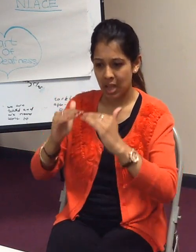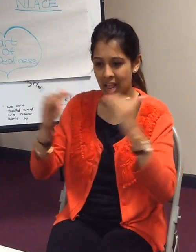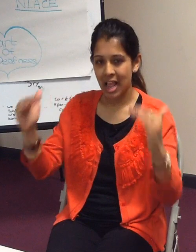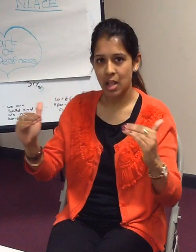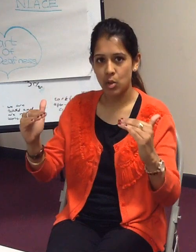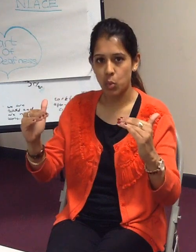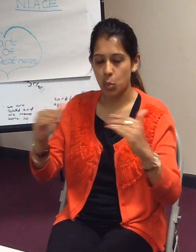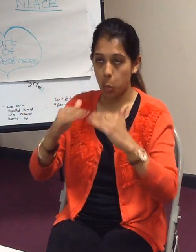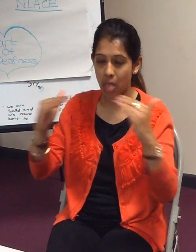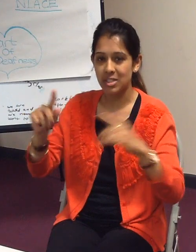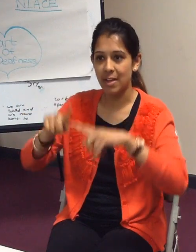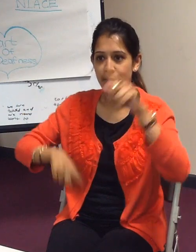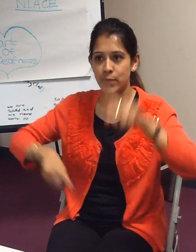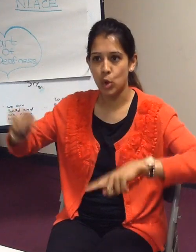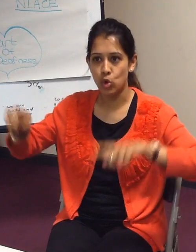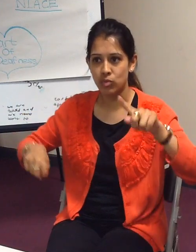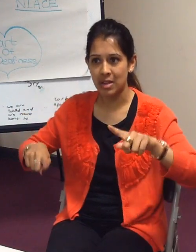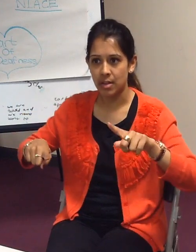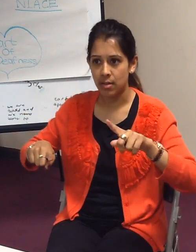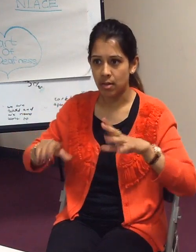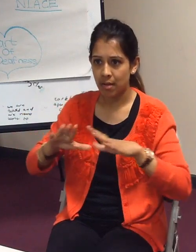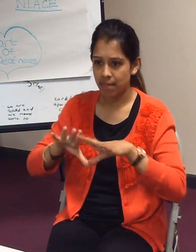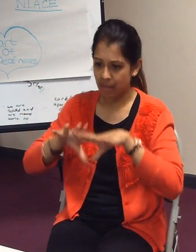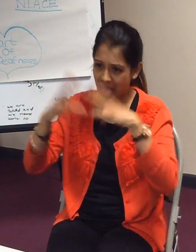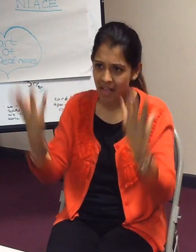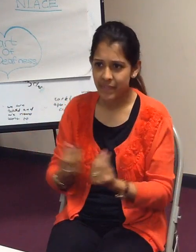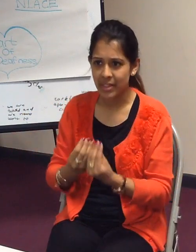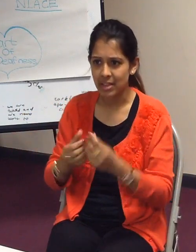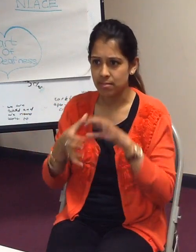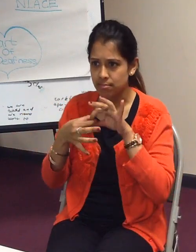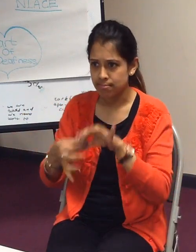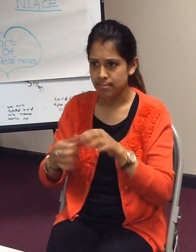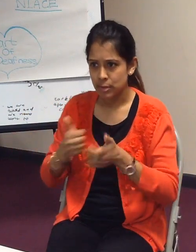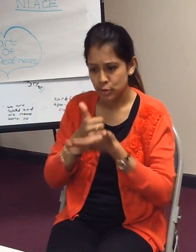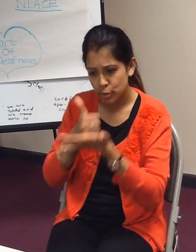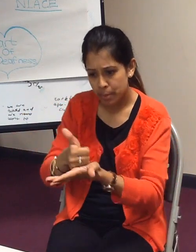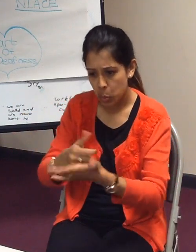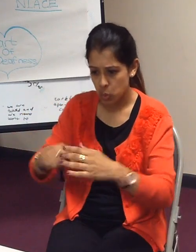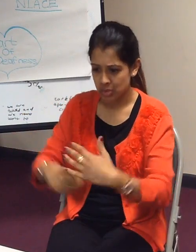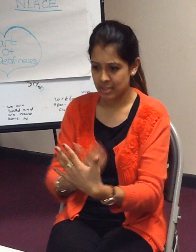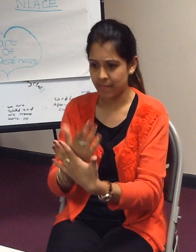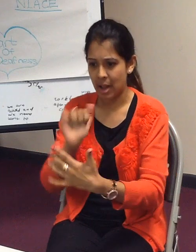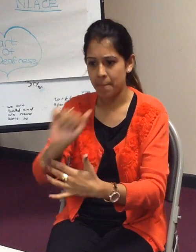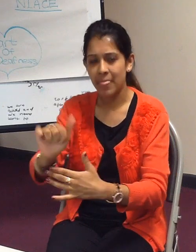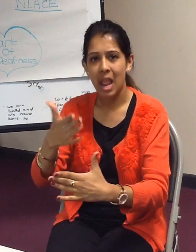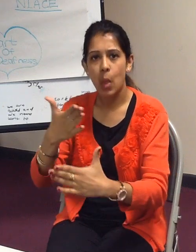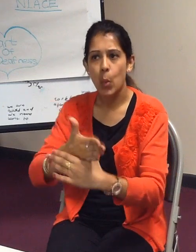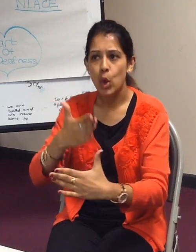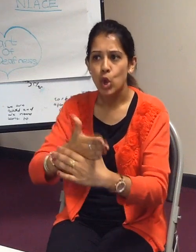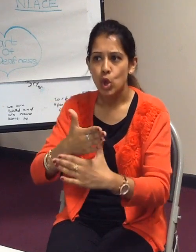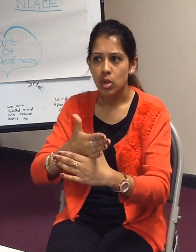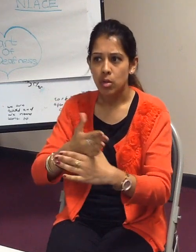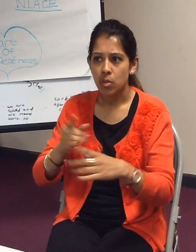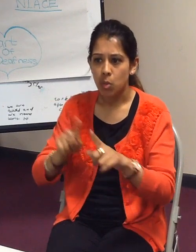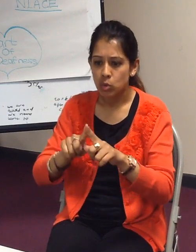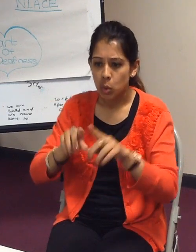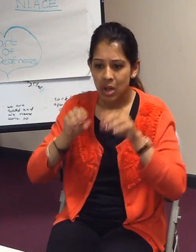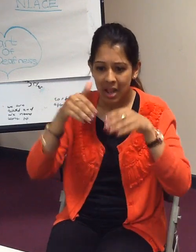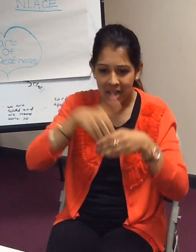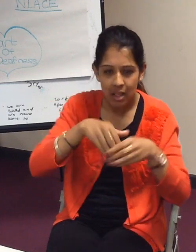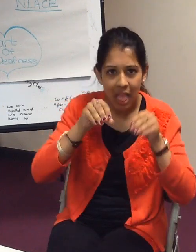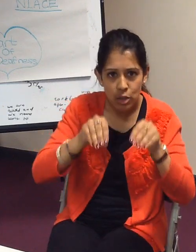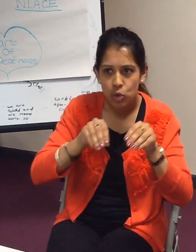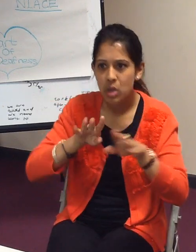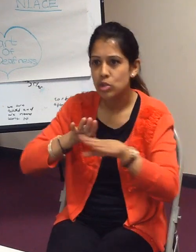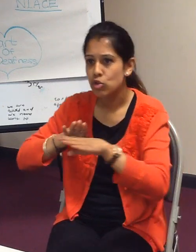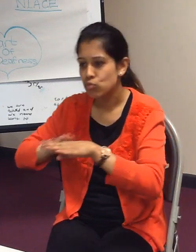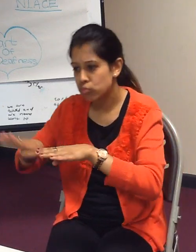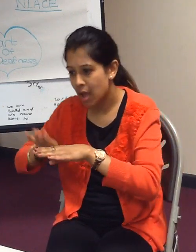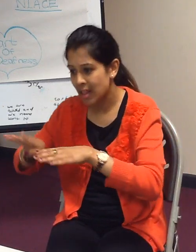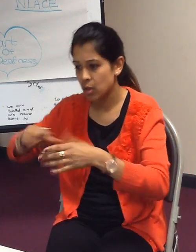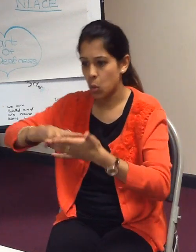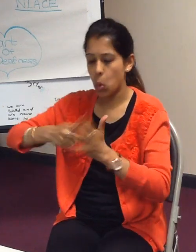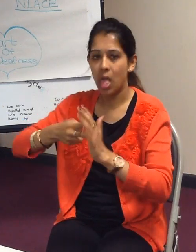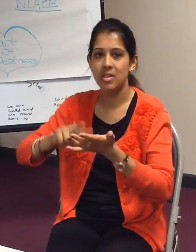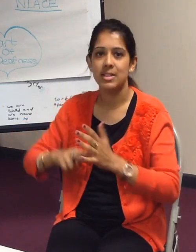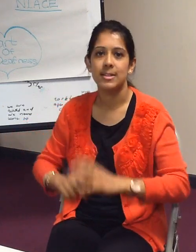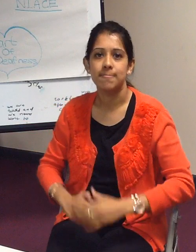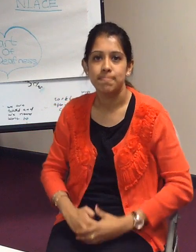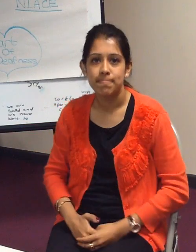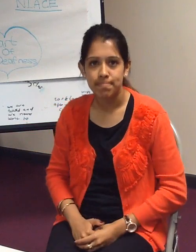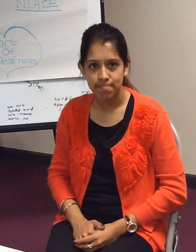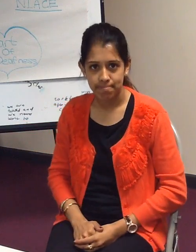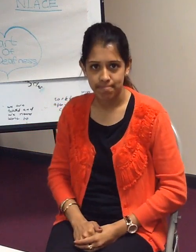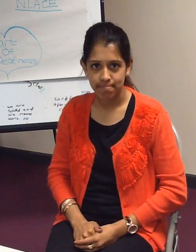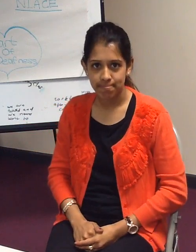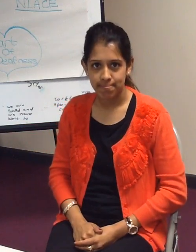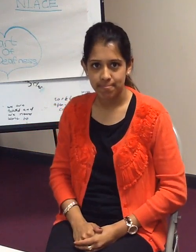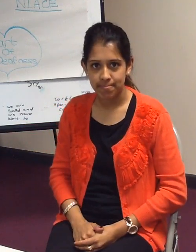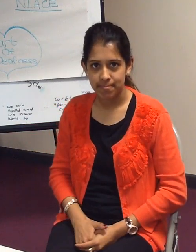can effectively embed equality and diversity in everything they do to support workforce development in education and training organisations.